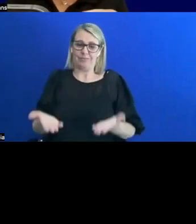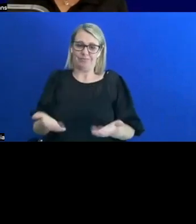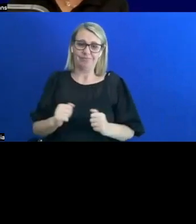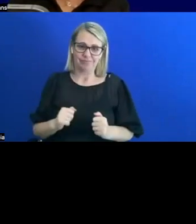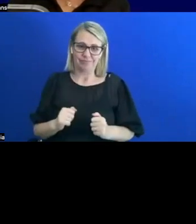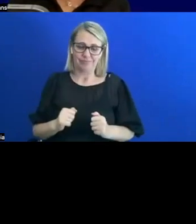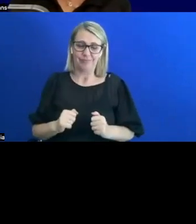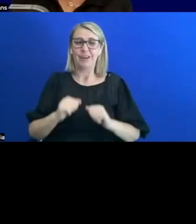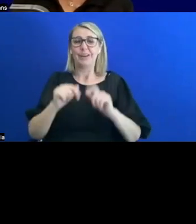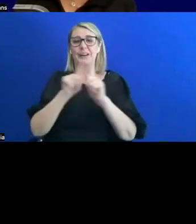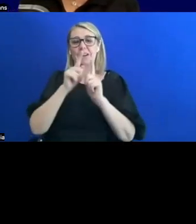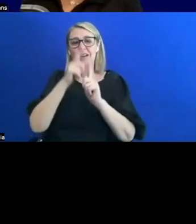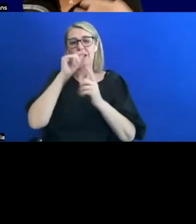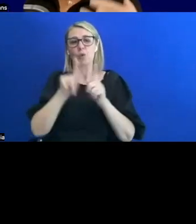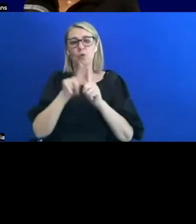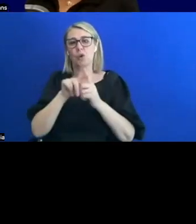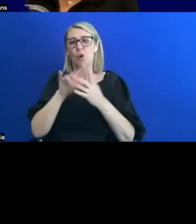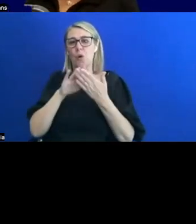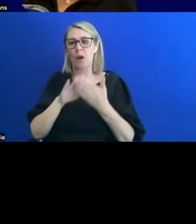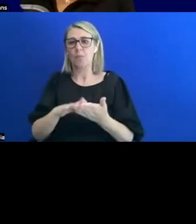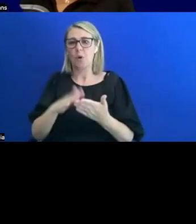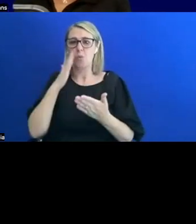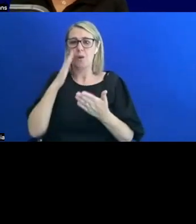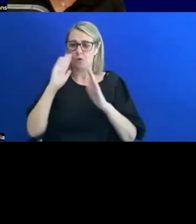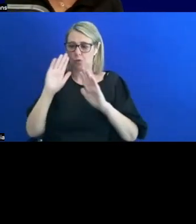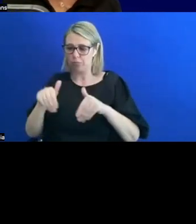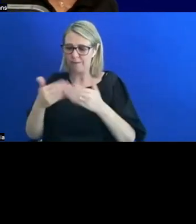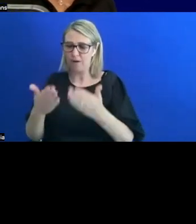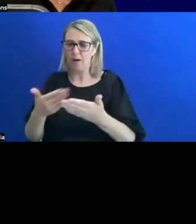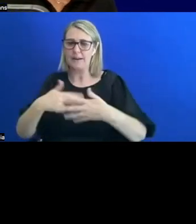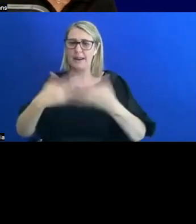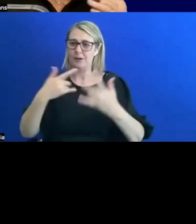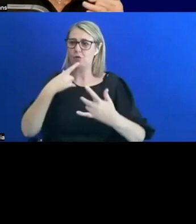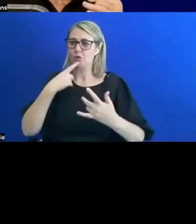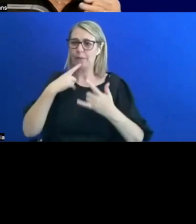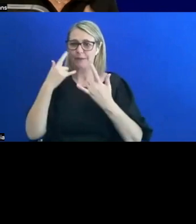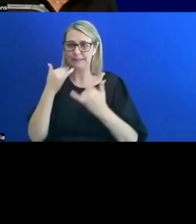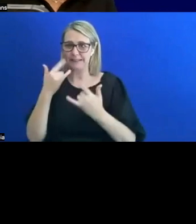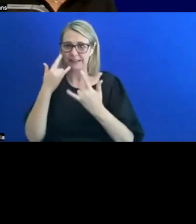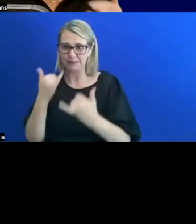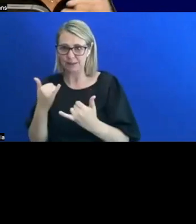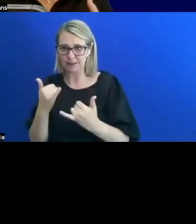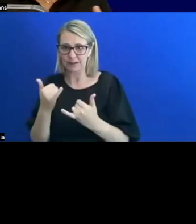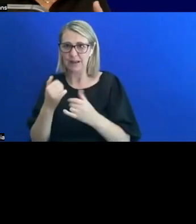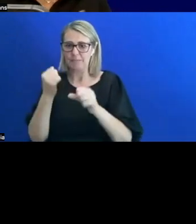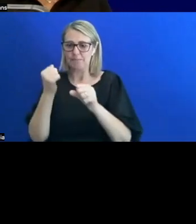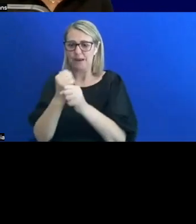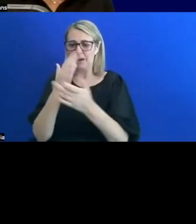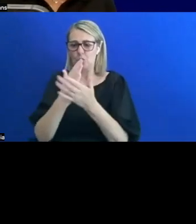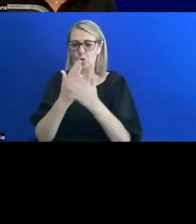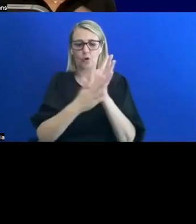be helpful when you're performing any sort of assessment that you also map the sensory profile